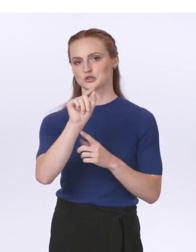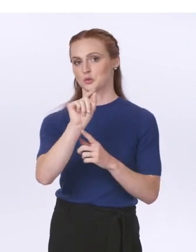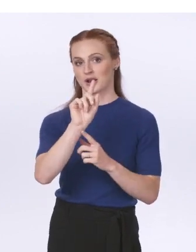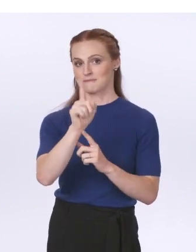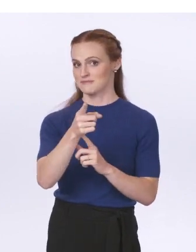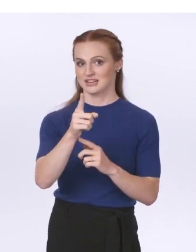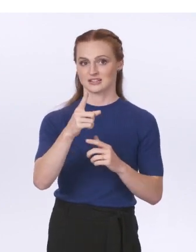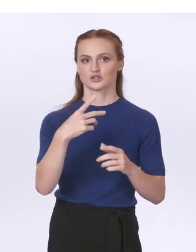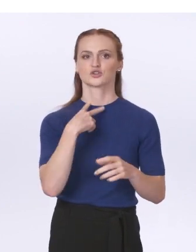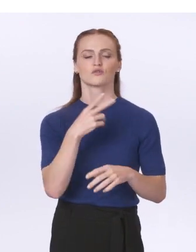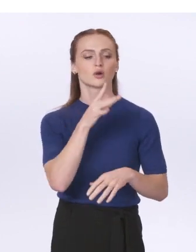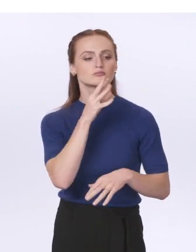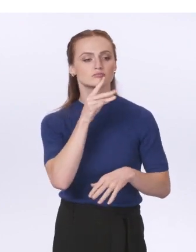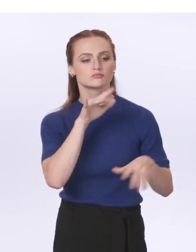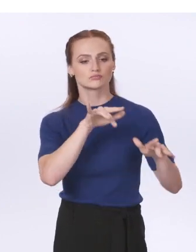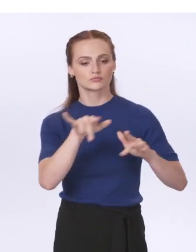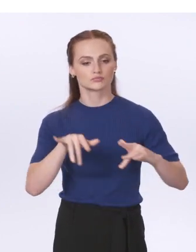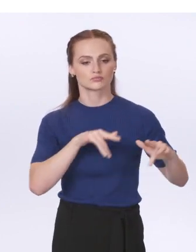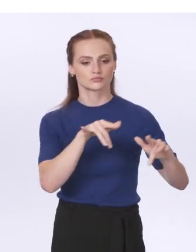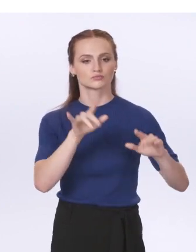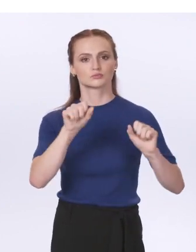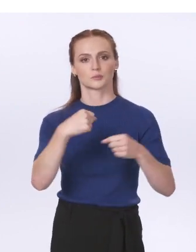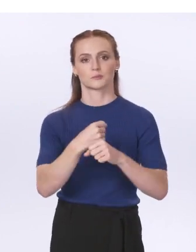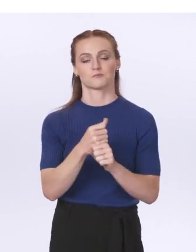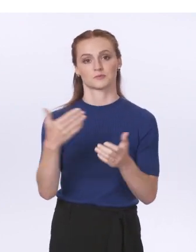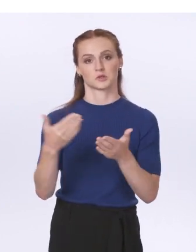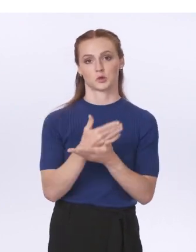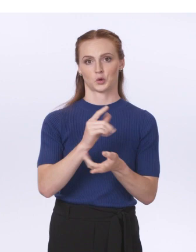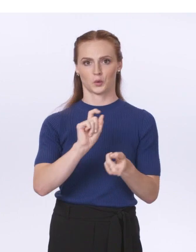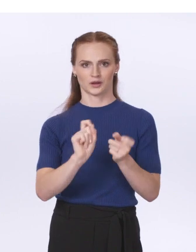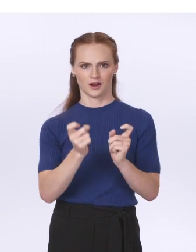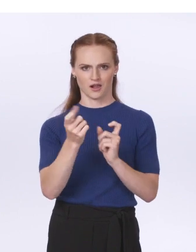you can craft a brand new custom text-to-speech voice.